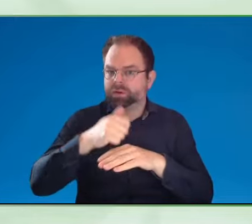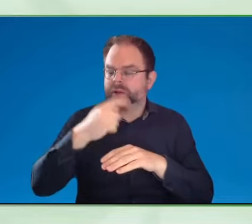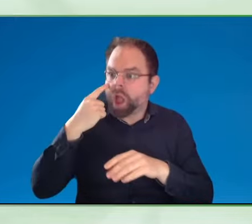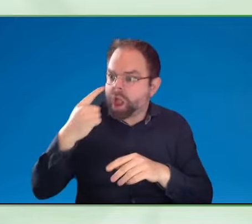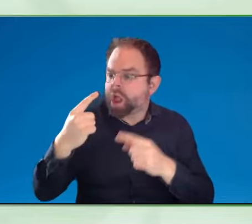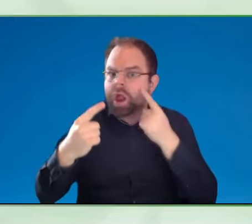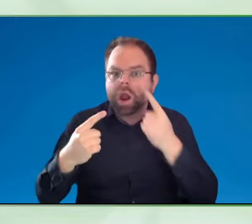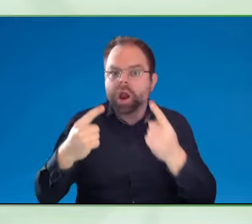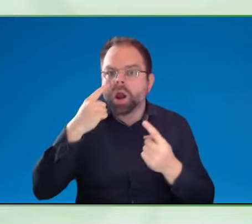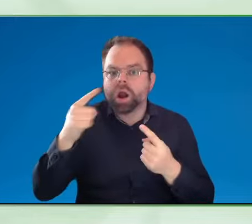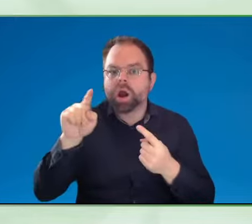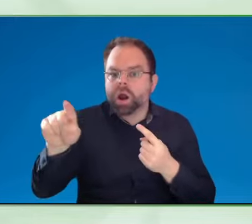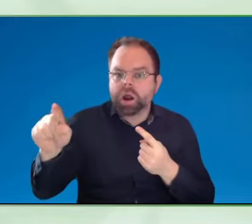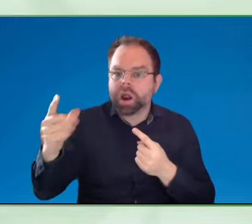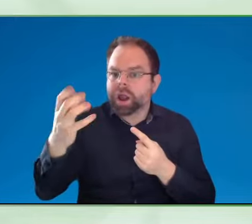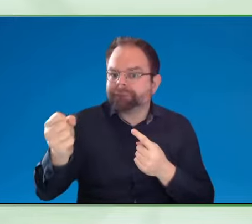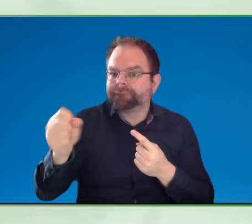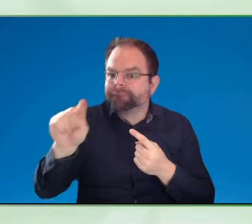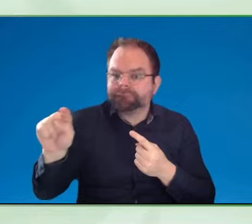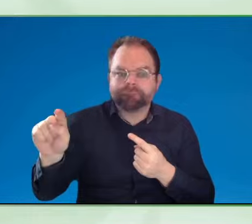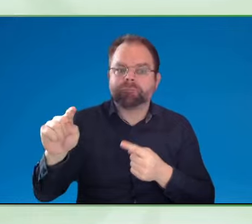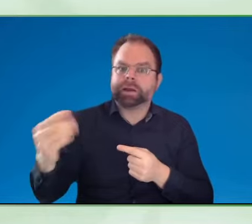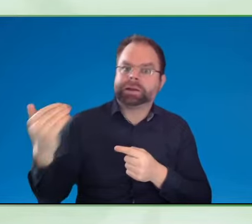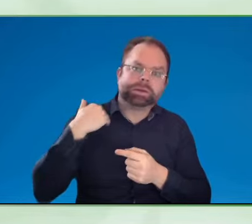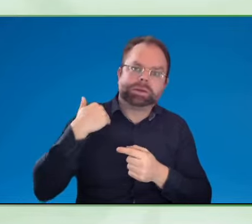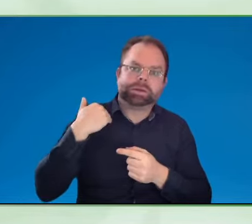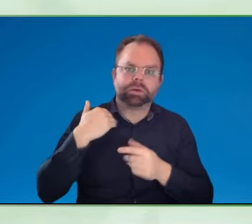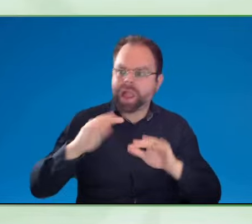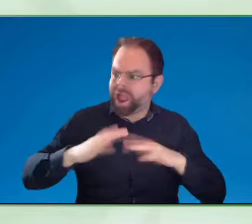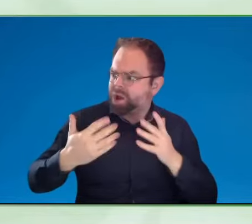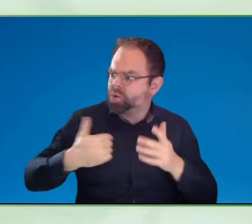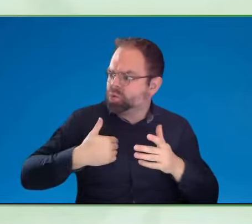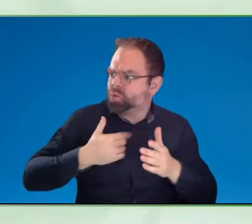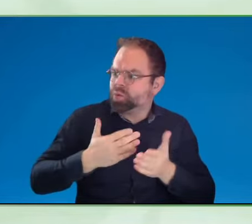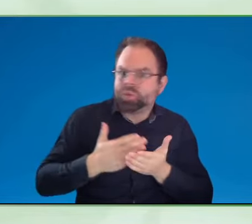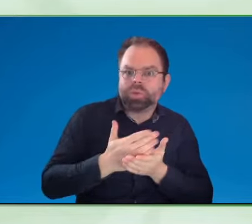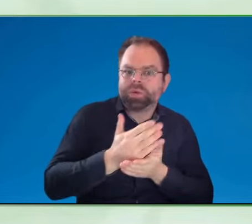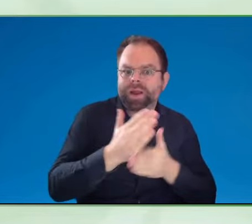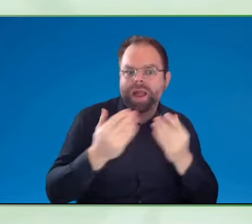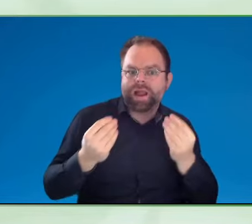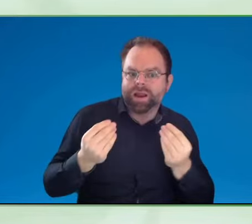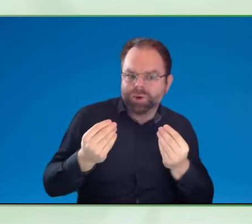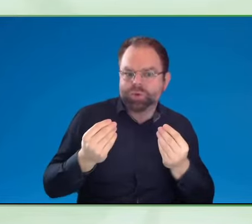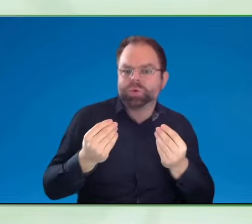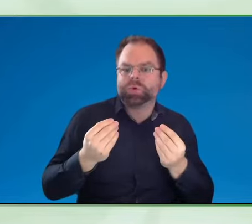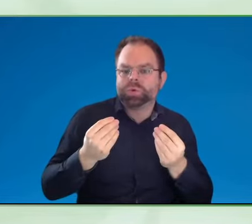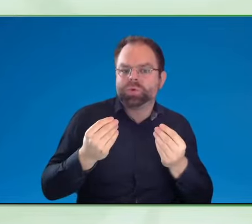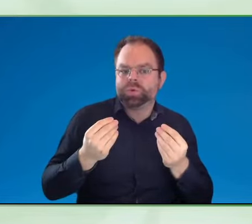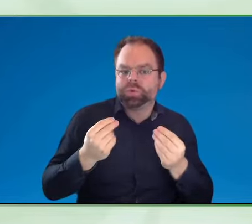What do people say when they come to the library? Are they happy?